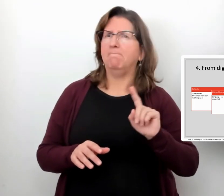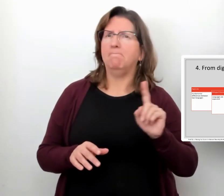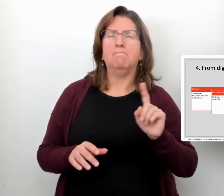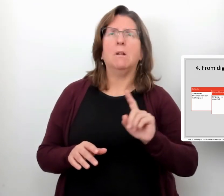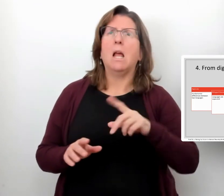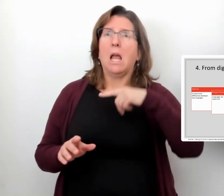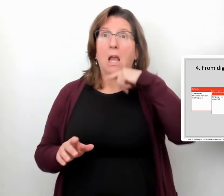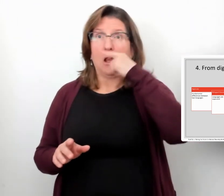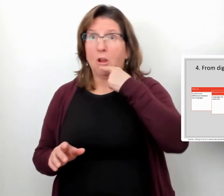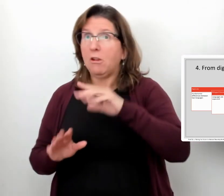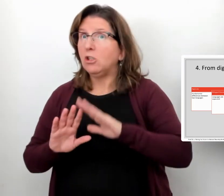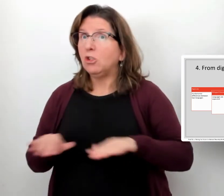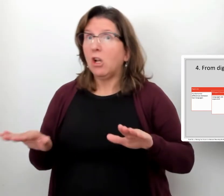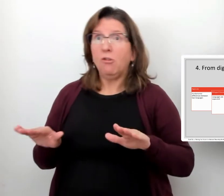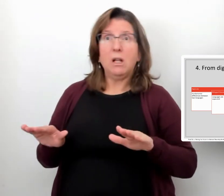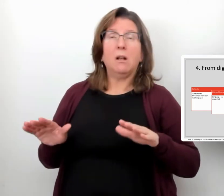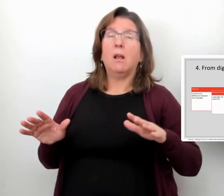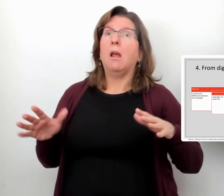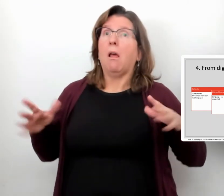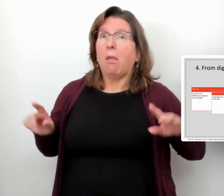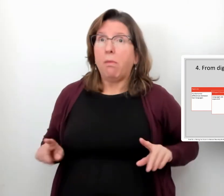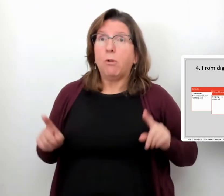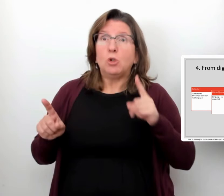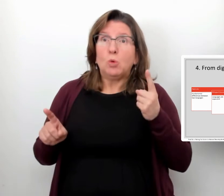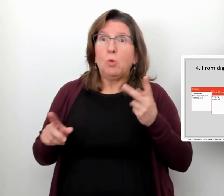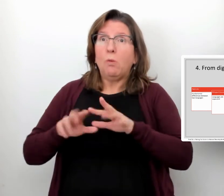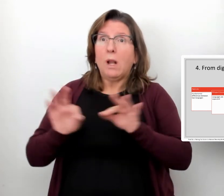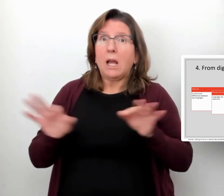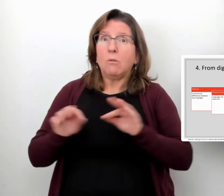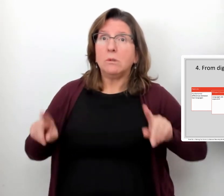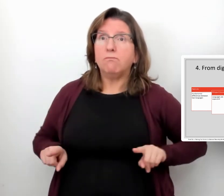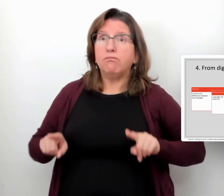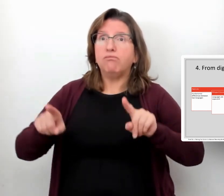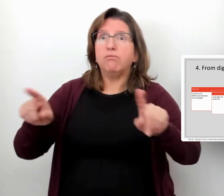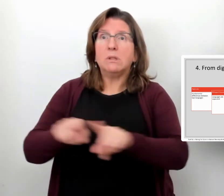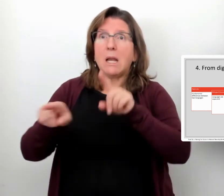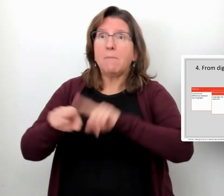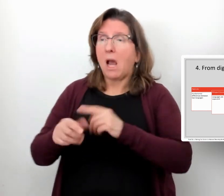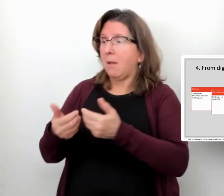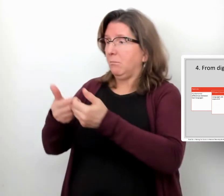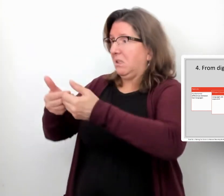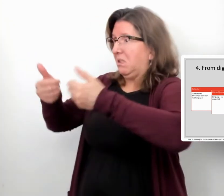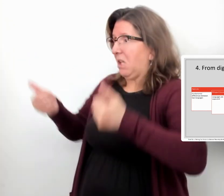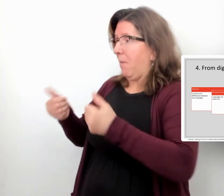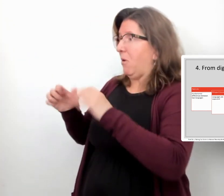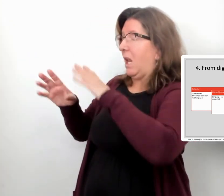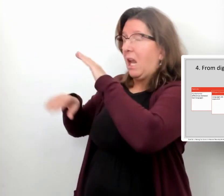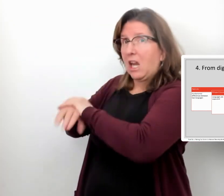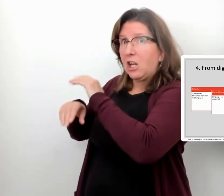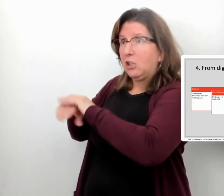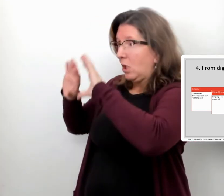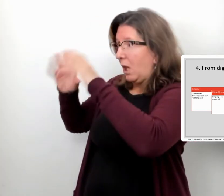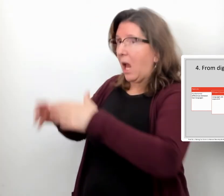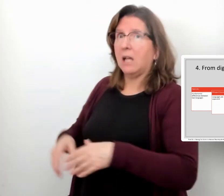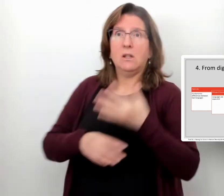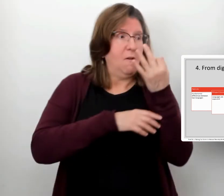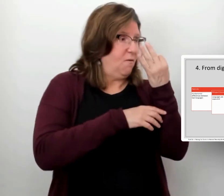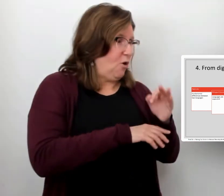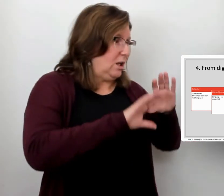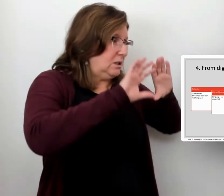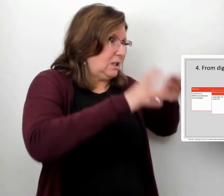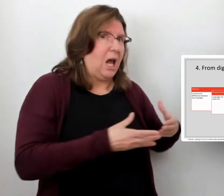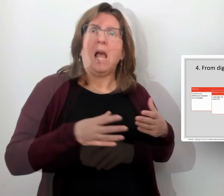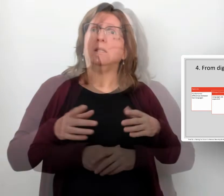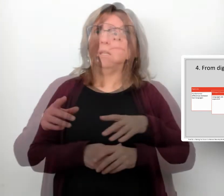may benefit from the strict isolation of the languages to their respective contexts or environments.